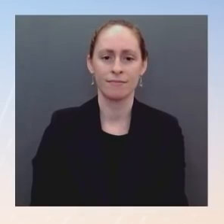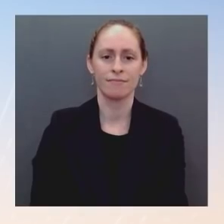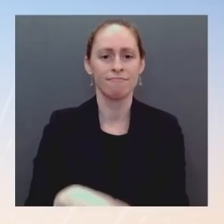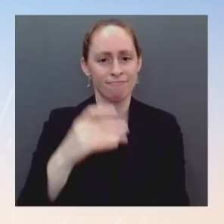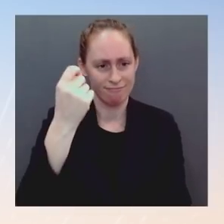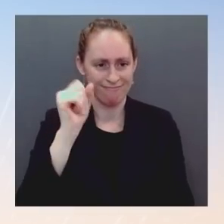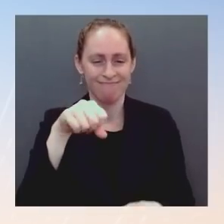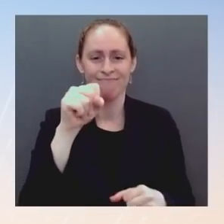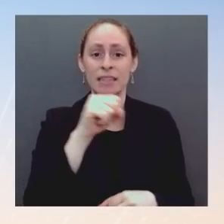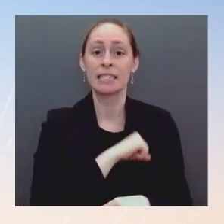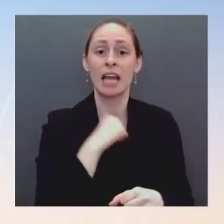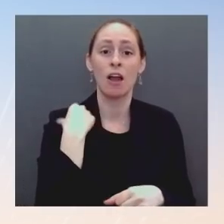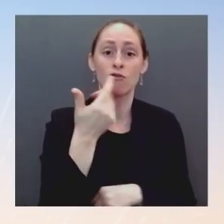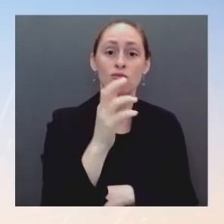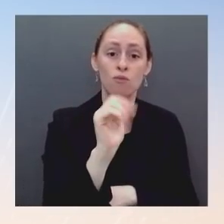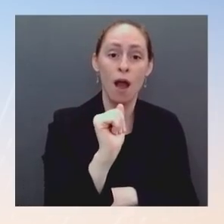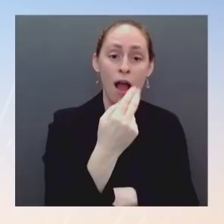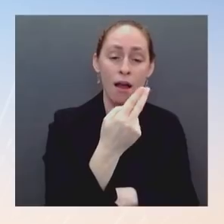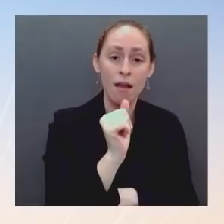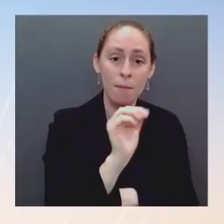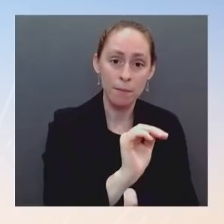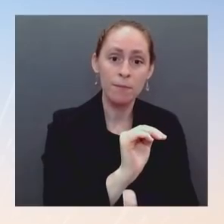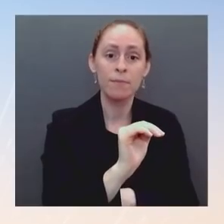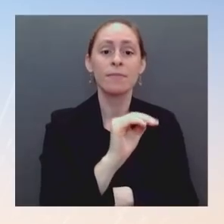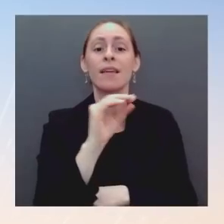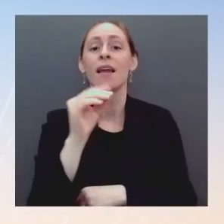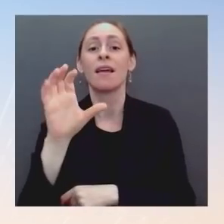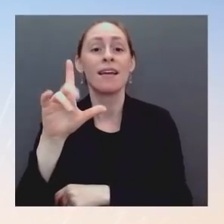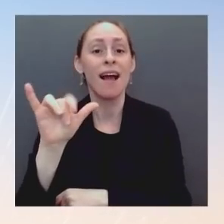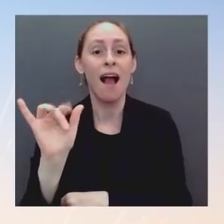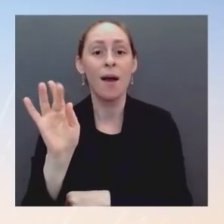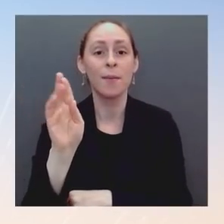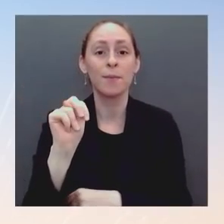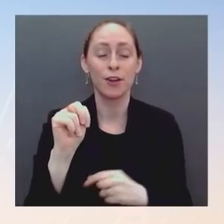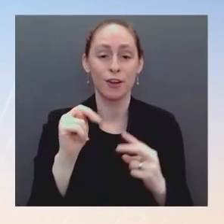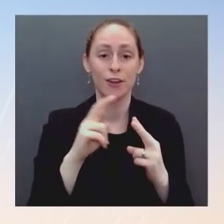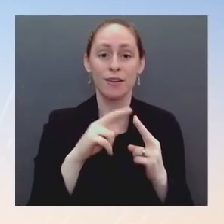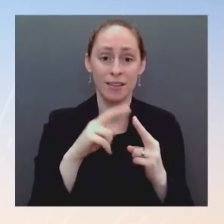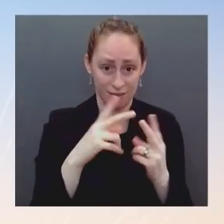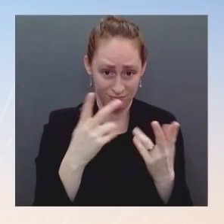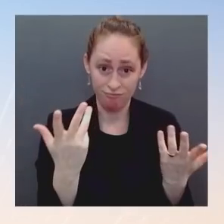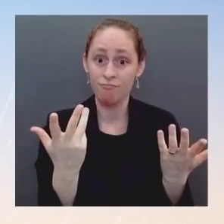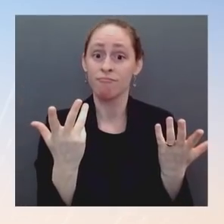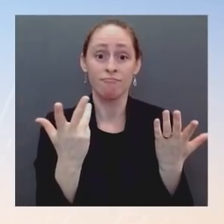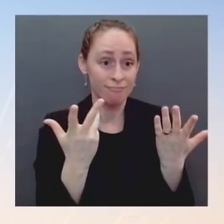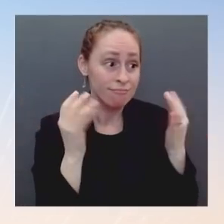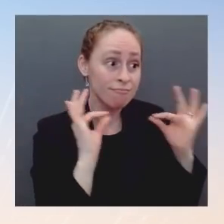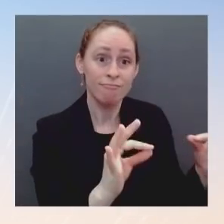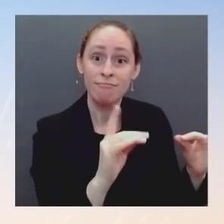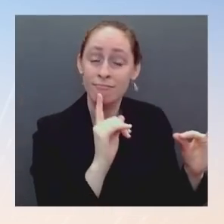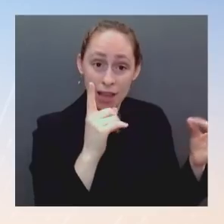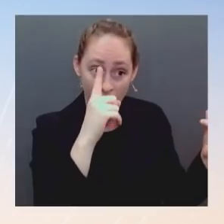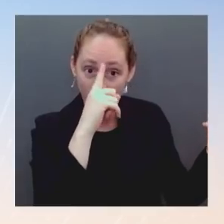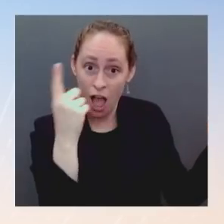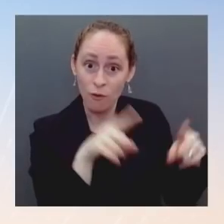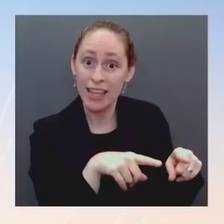But the President's focus is not on gaming out the process. It's on picking the right candidate. Go ahead, in the back.